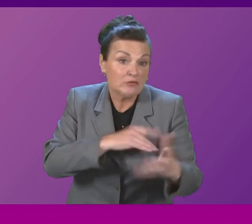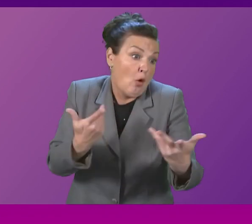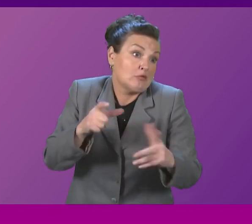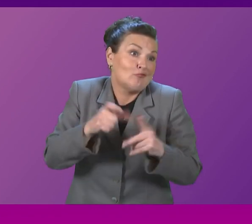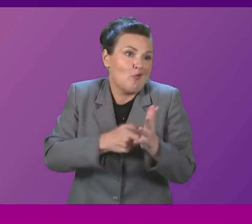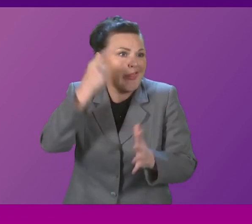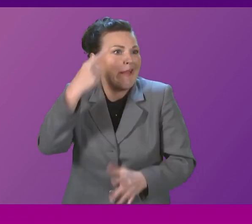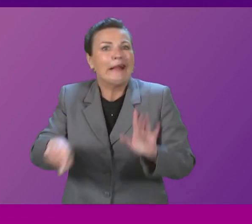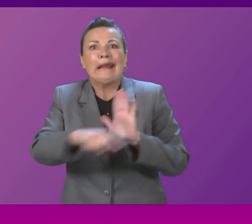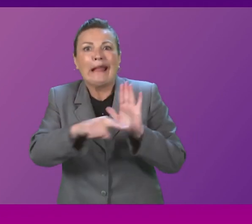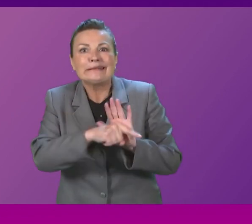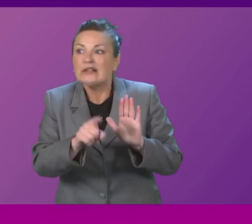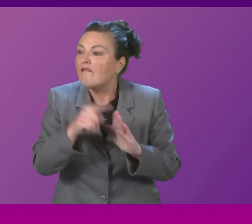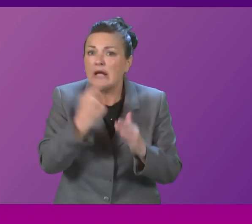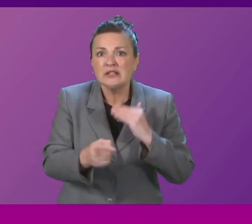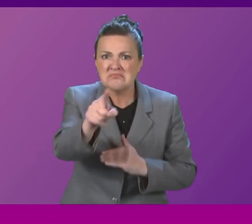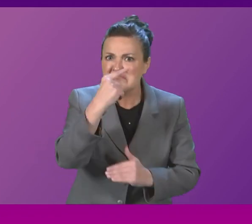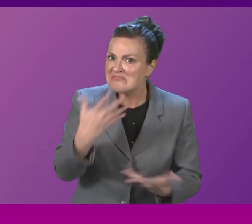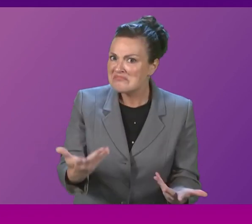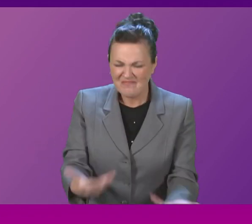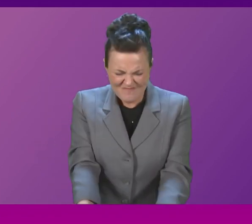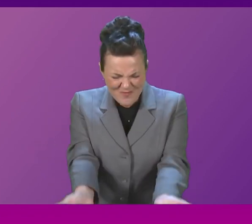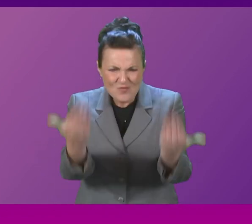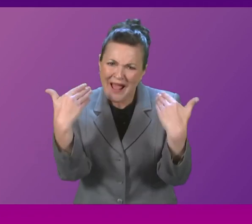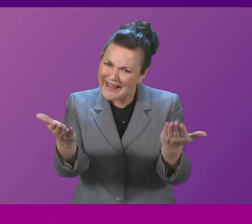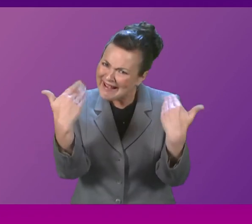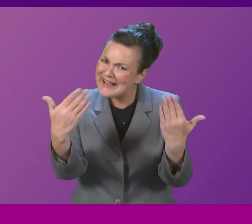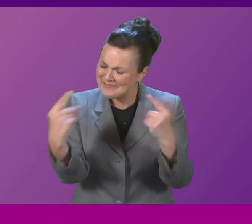of independence, I would really welcome that.